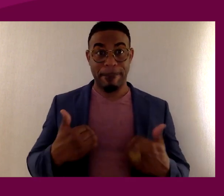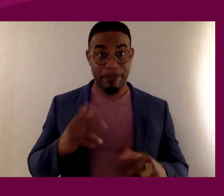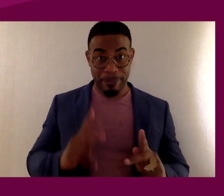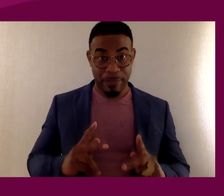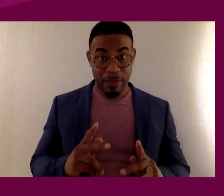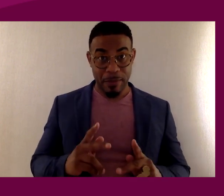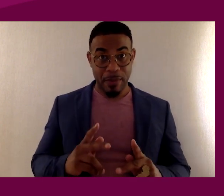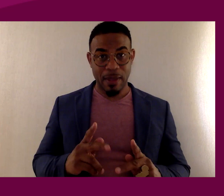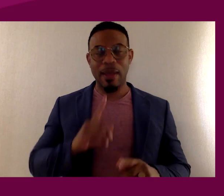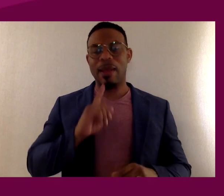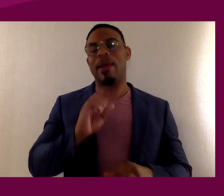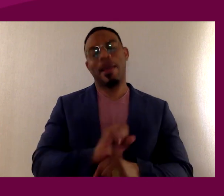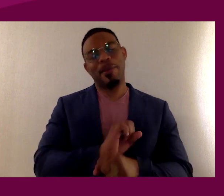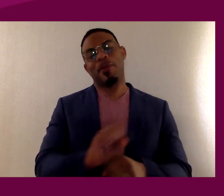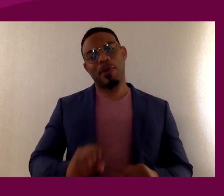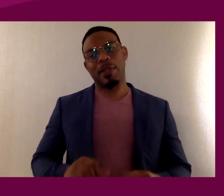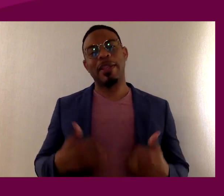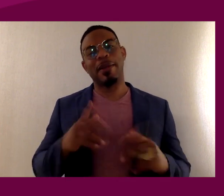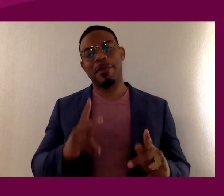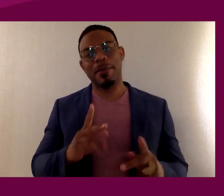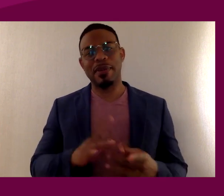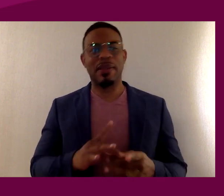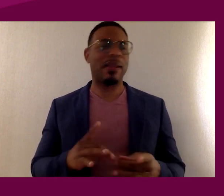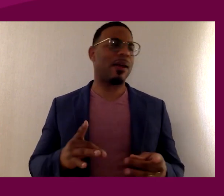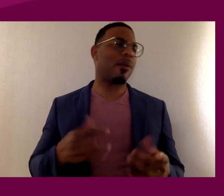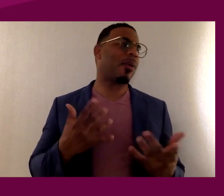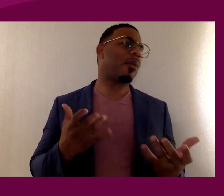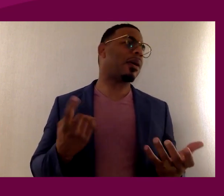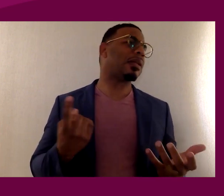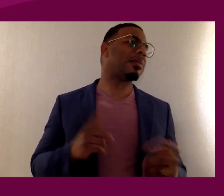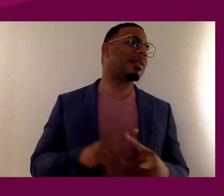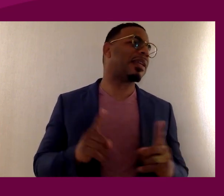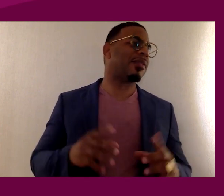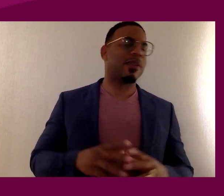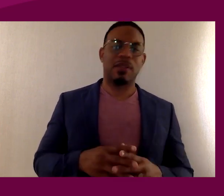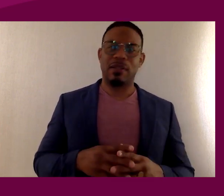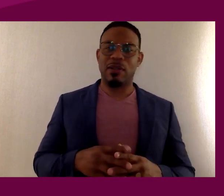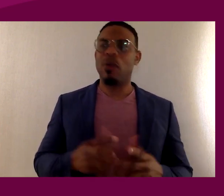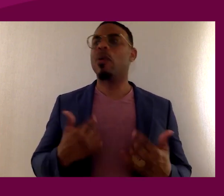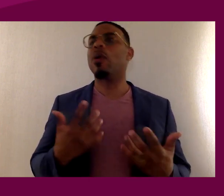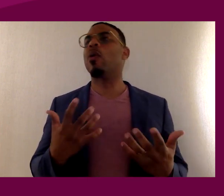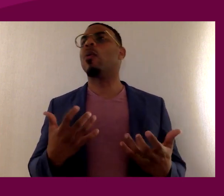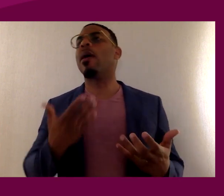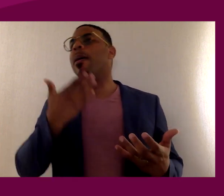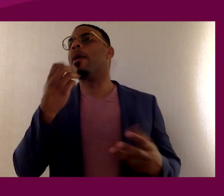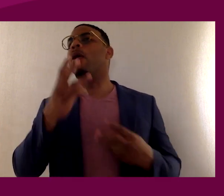their world. The young people, absolutely. The young people said we want something different.